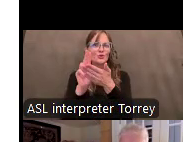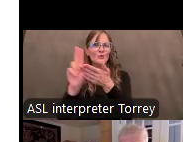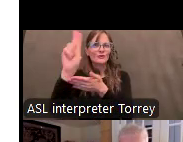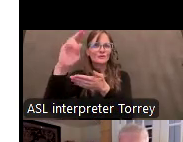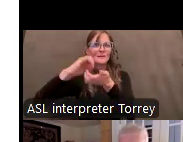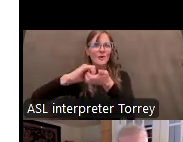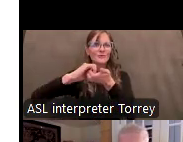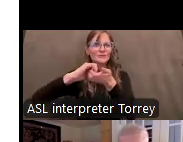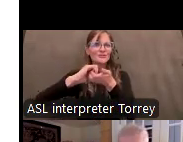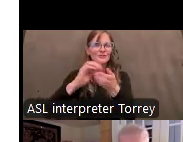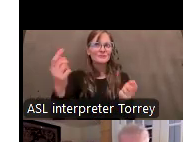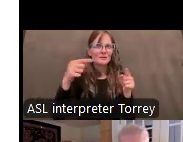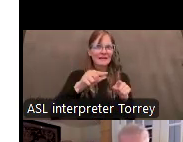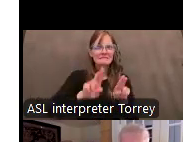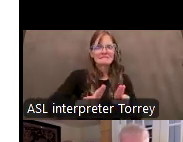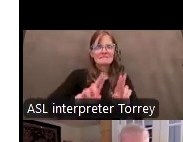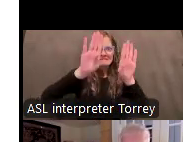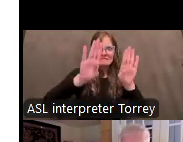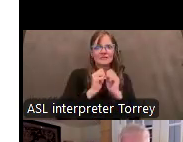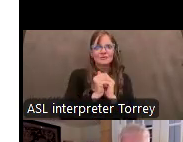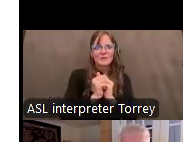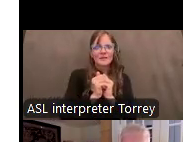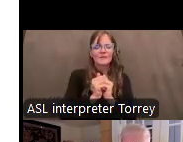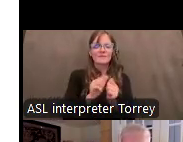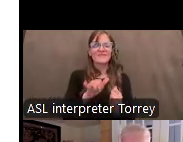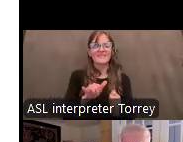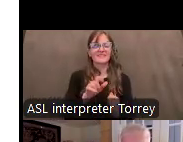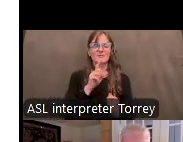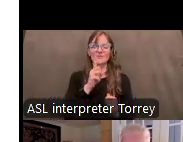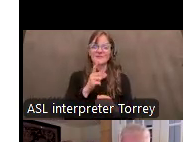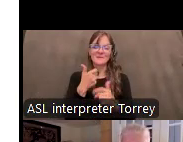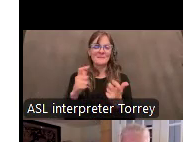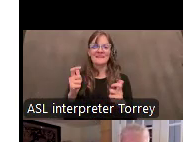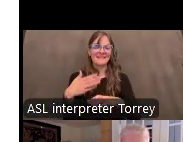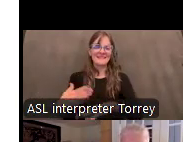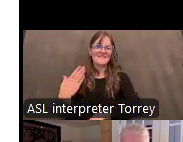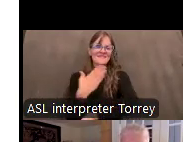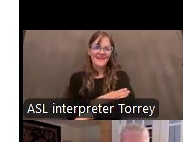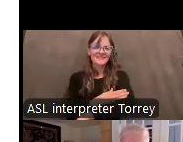It was the CNAs and that recruitment we often failed because there were caring hearts